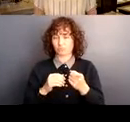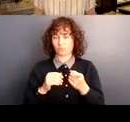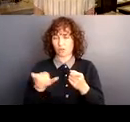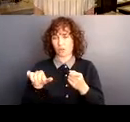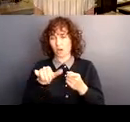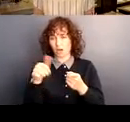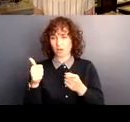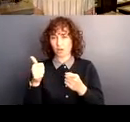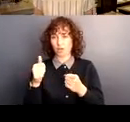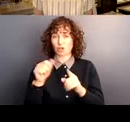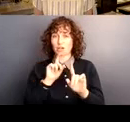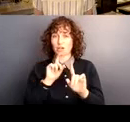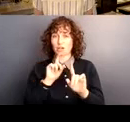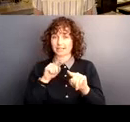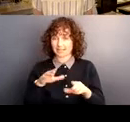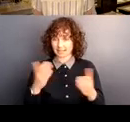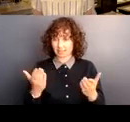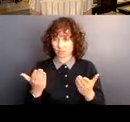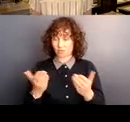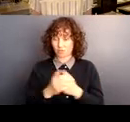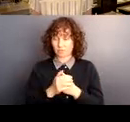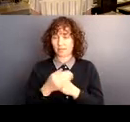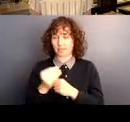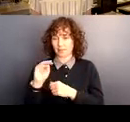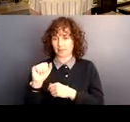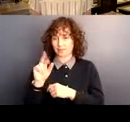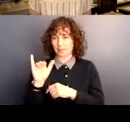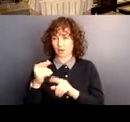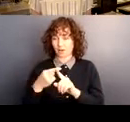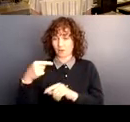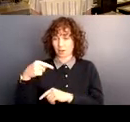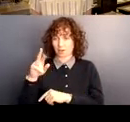by other attendees of the webinars series and Mary from the Preservation Hall team.